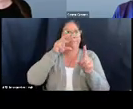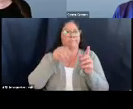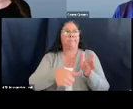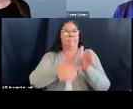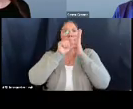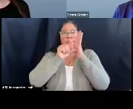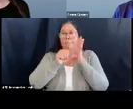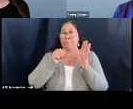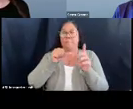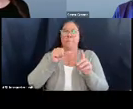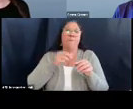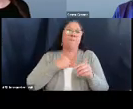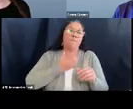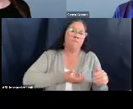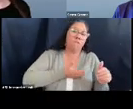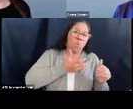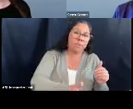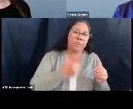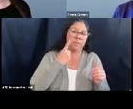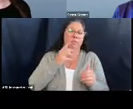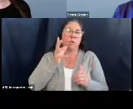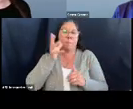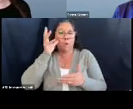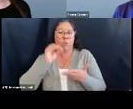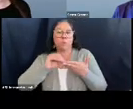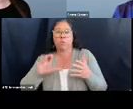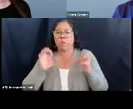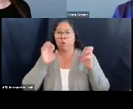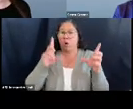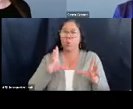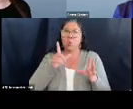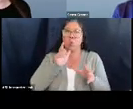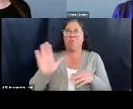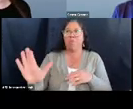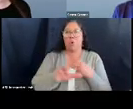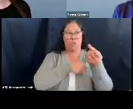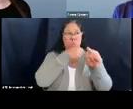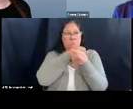educators, and others who support to make a difference in the lives of students.